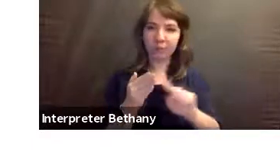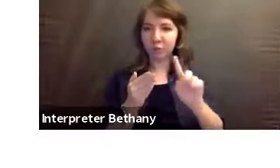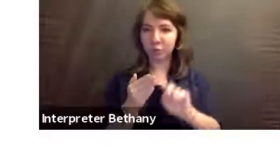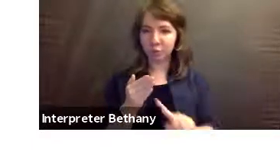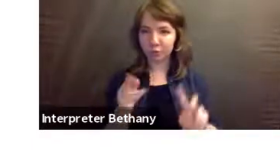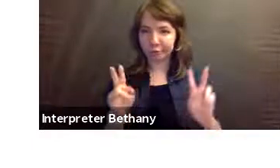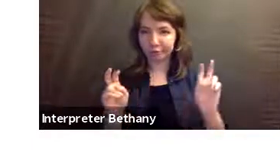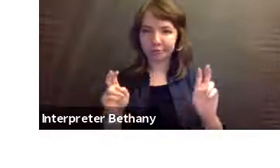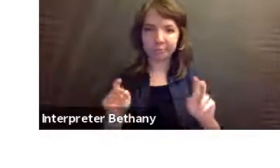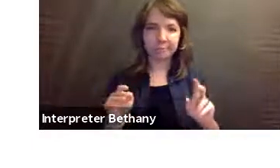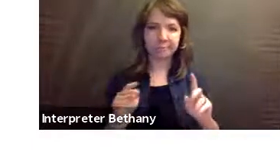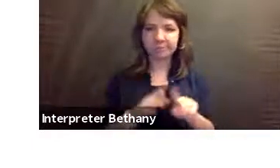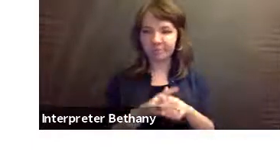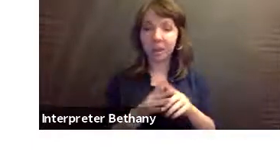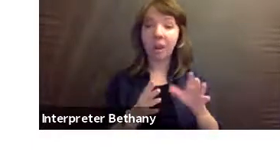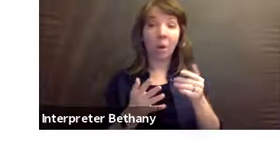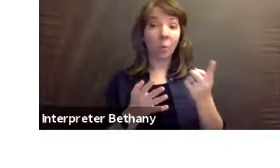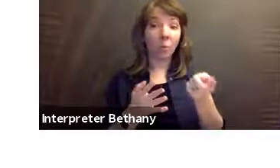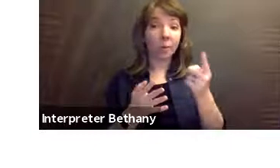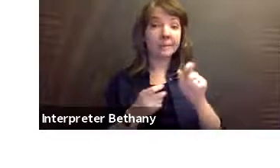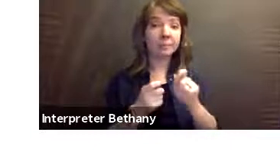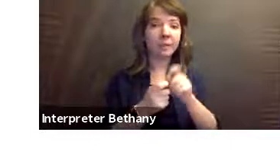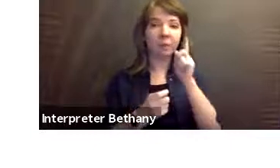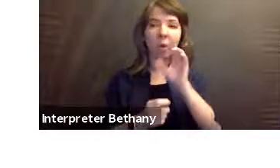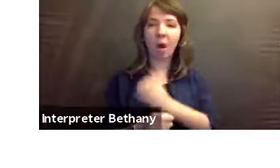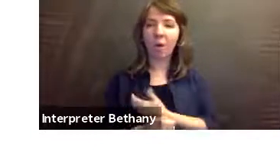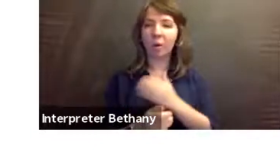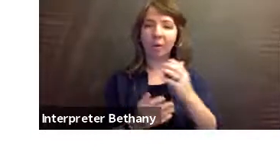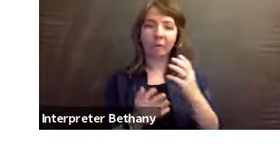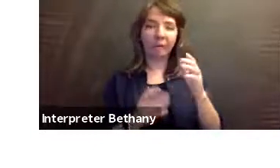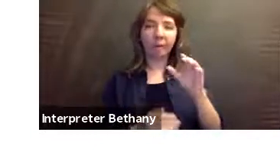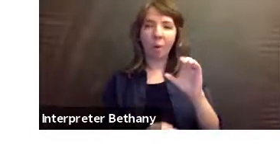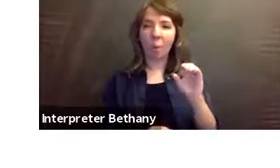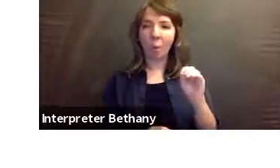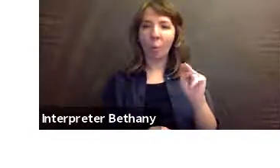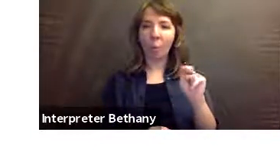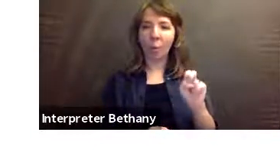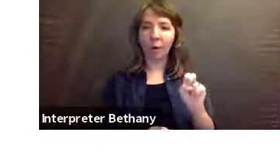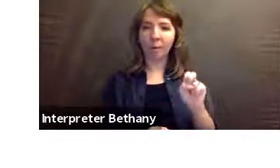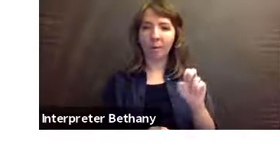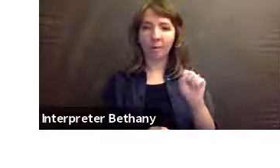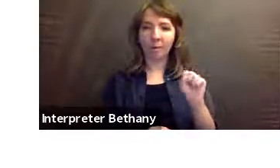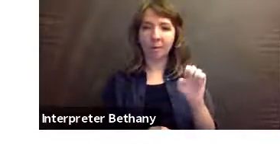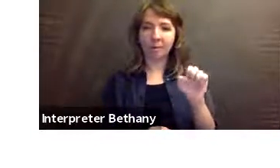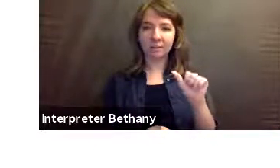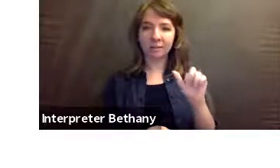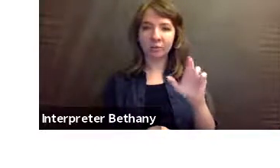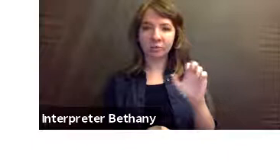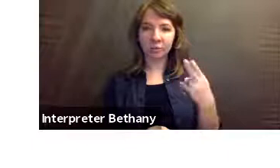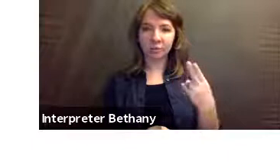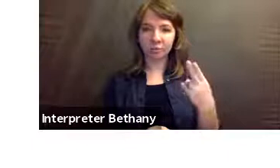Linda Kobashigawa: We have one specifically for our one search catalog, which I actually found really helpful. I actually had a guide that was for one search